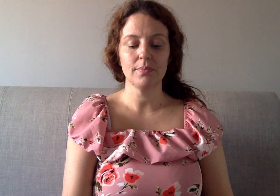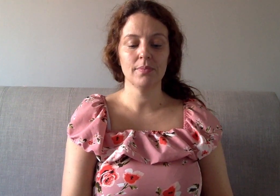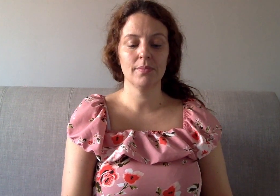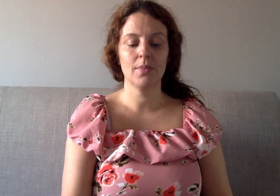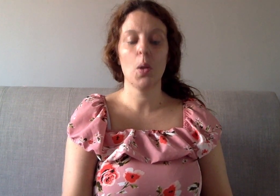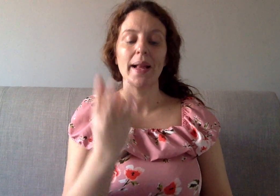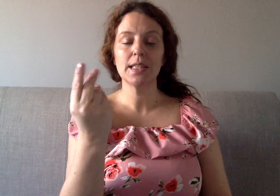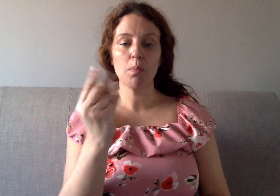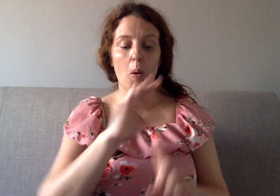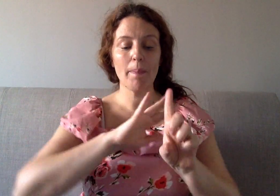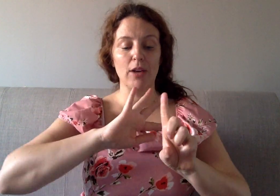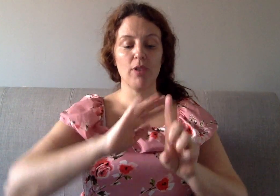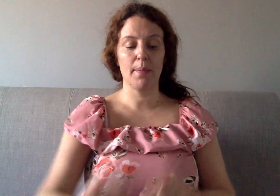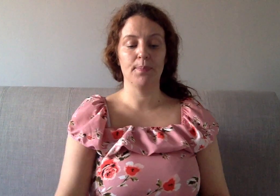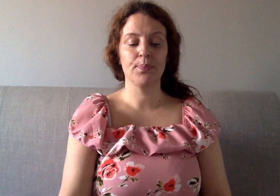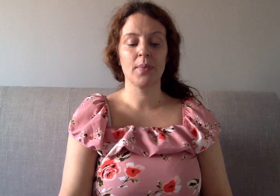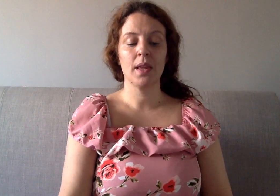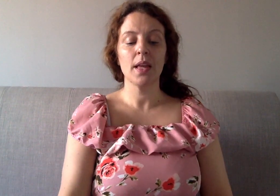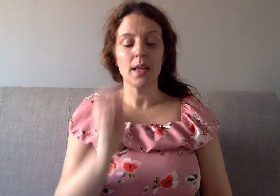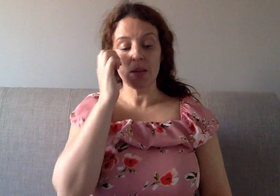So that's the background.